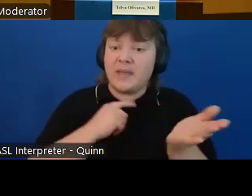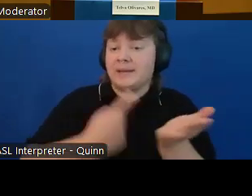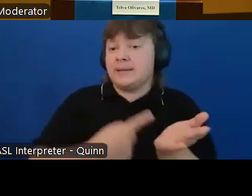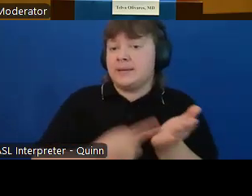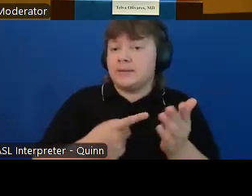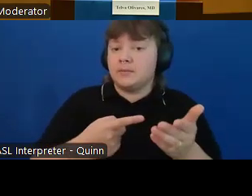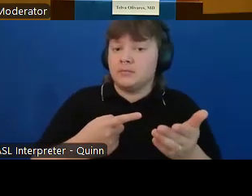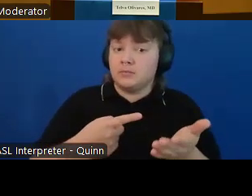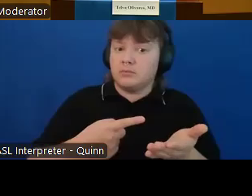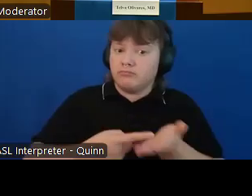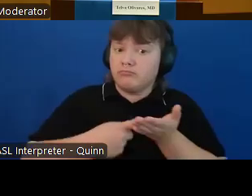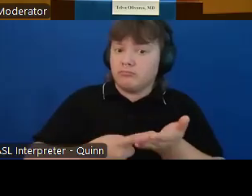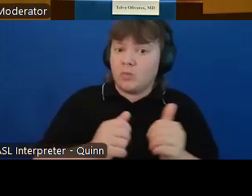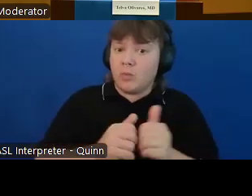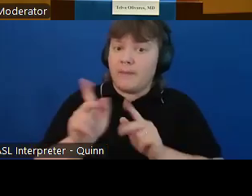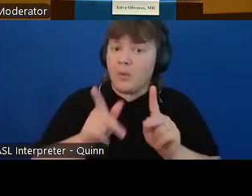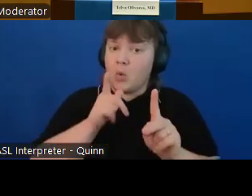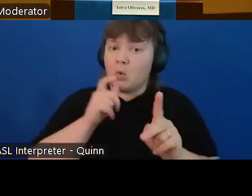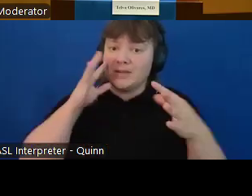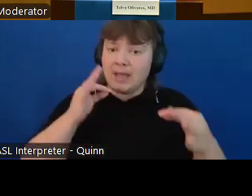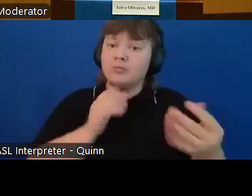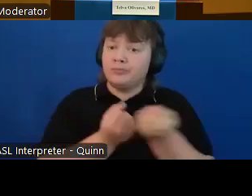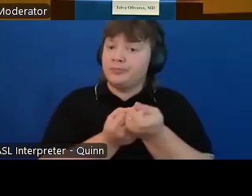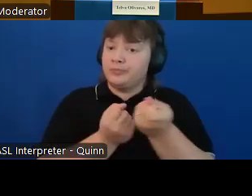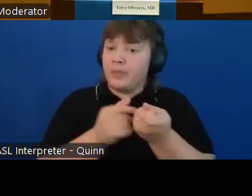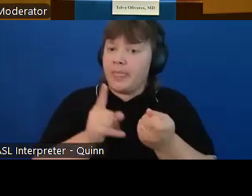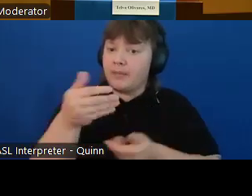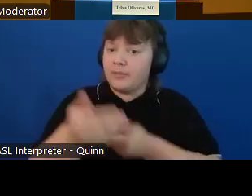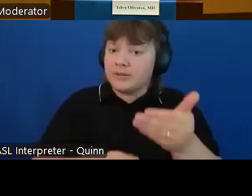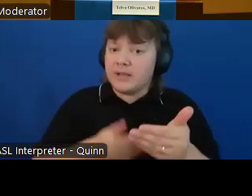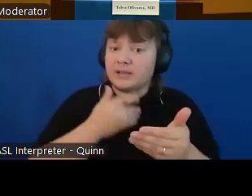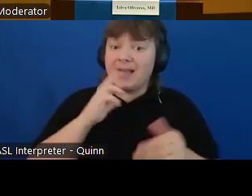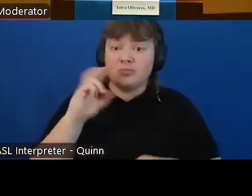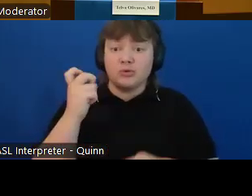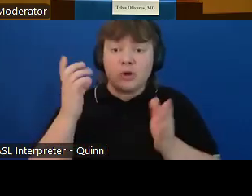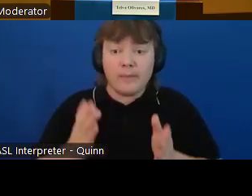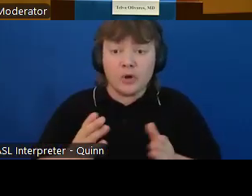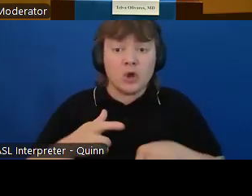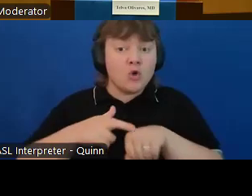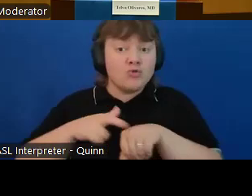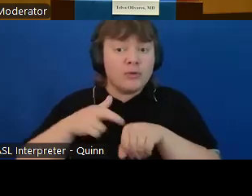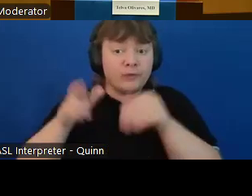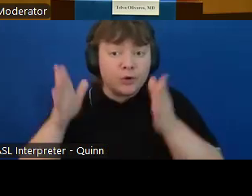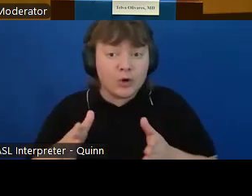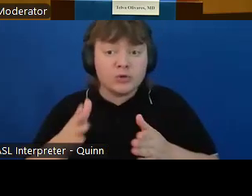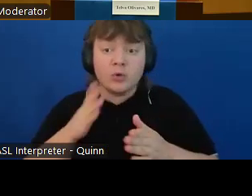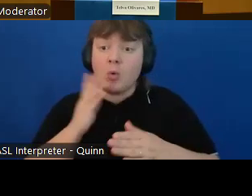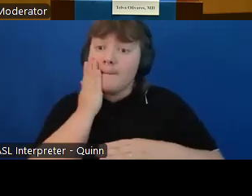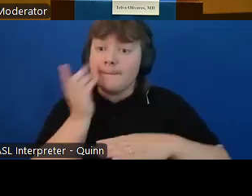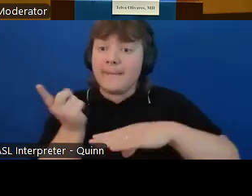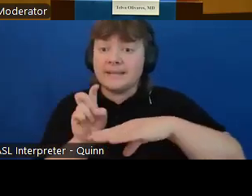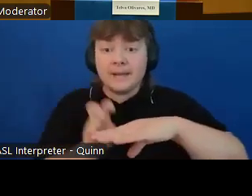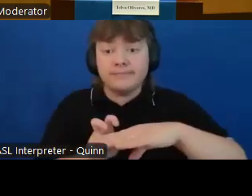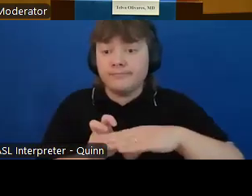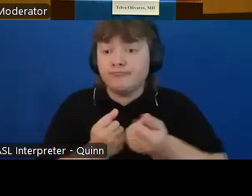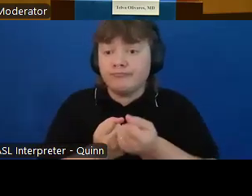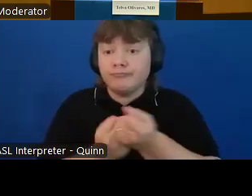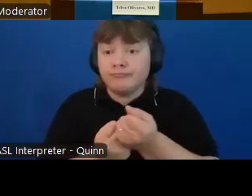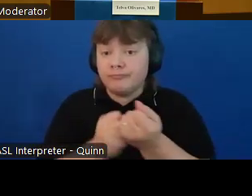who choose to support that process as prescribers, as referers, as sitting at the bedside supports.